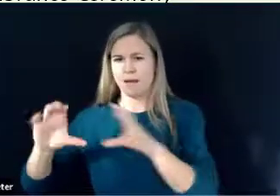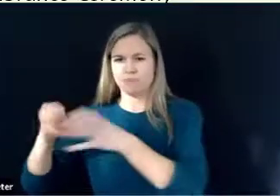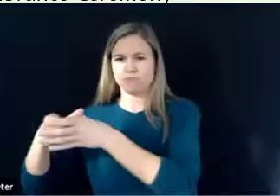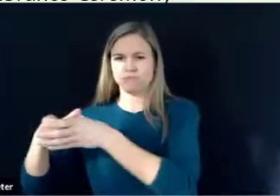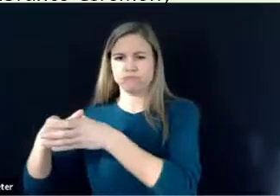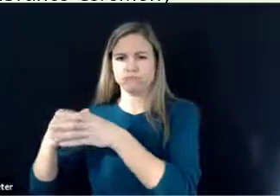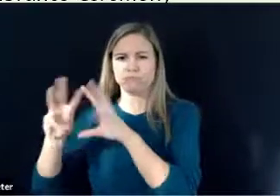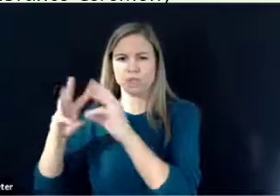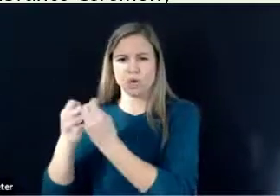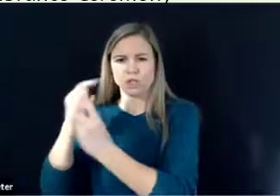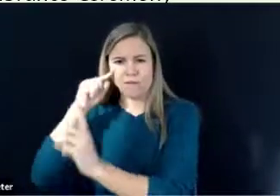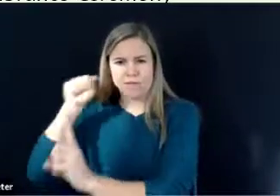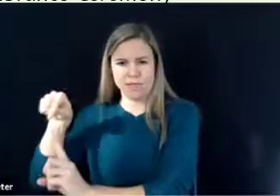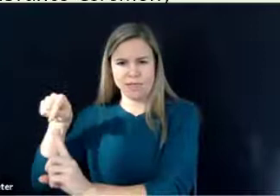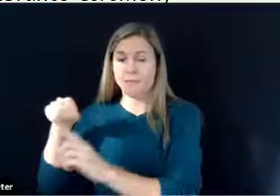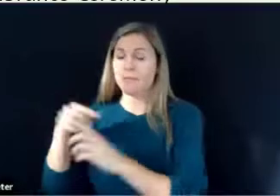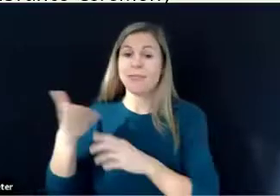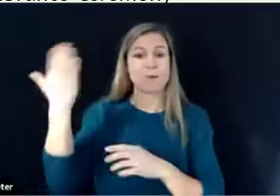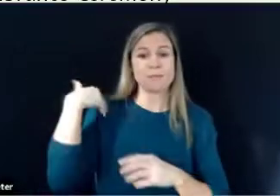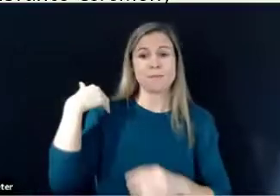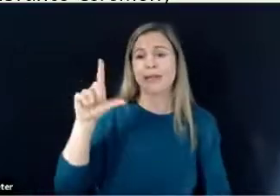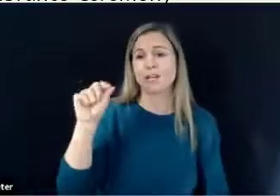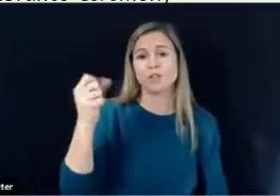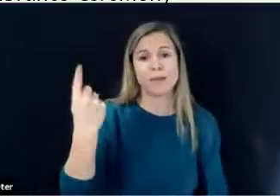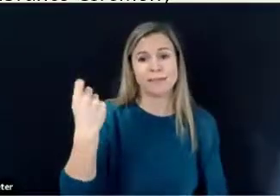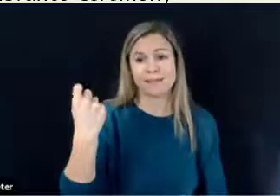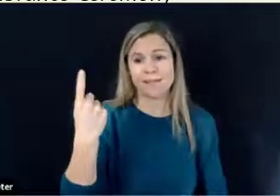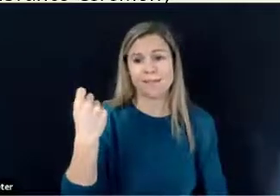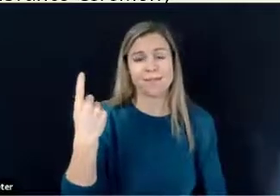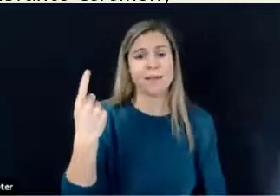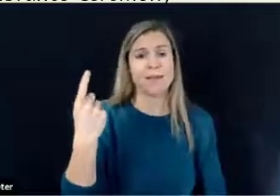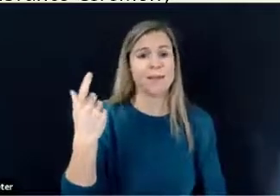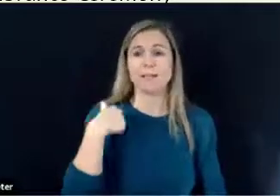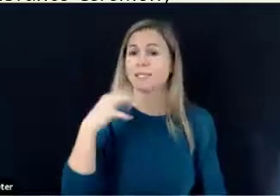So, this is something that has been a part of the GFPD for quite some time.